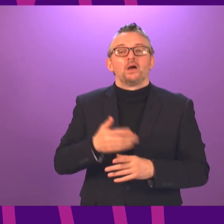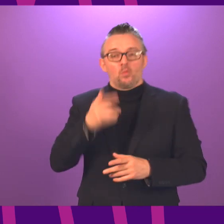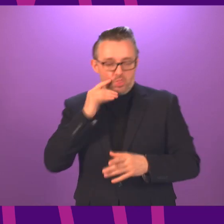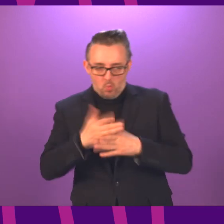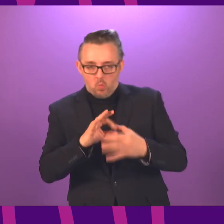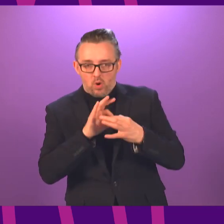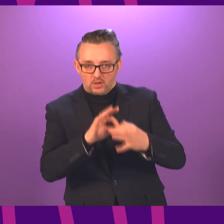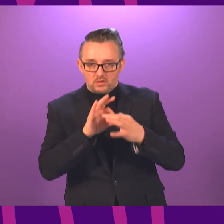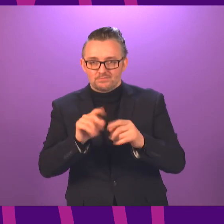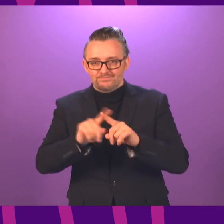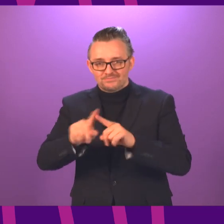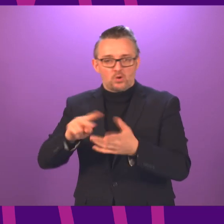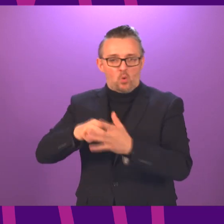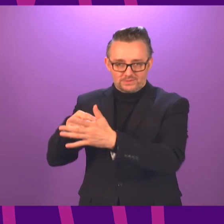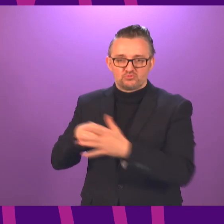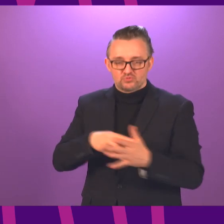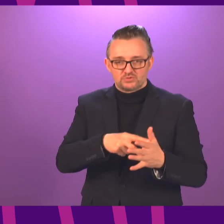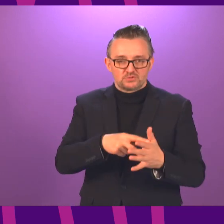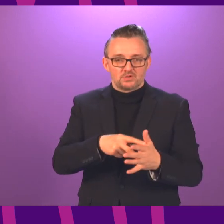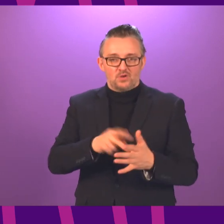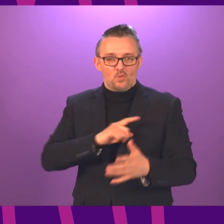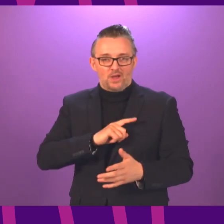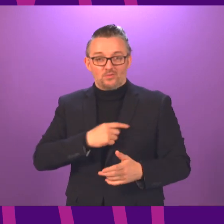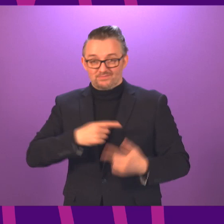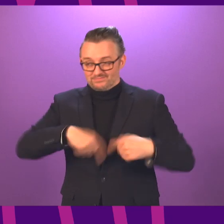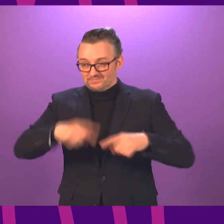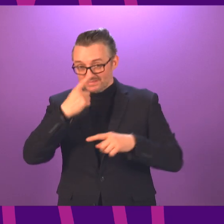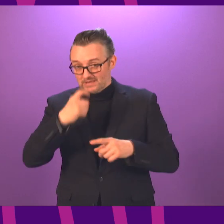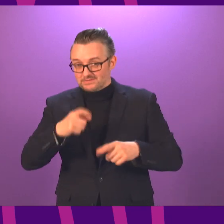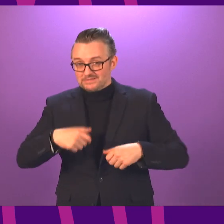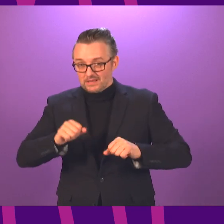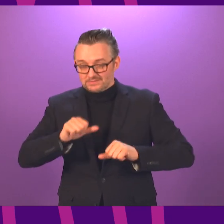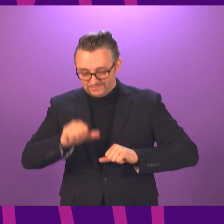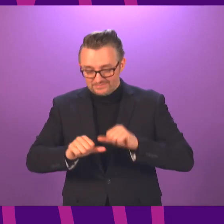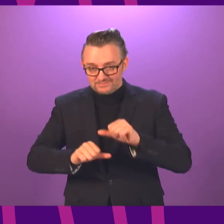business organisations on those and many other issues as we continue to emerge from lockdown.